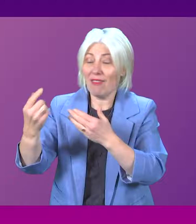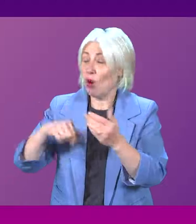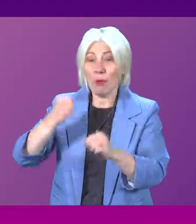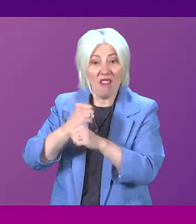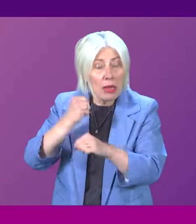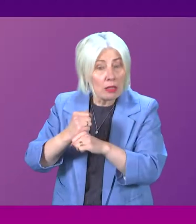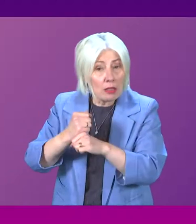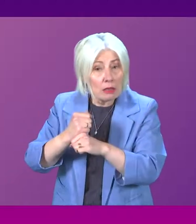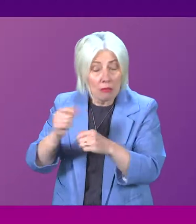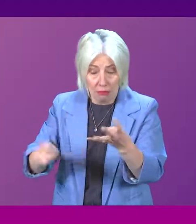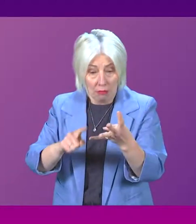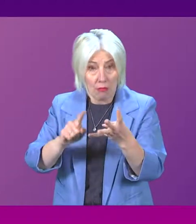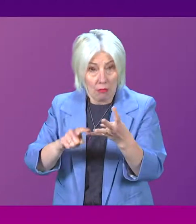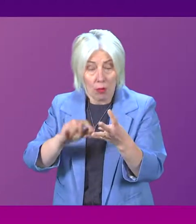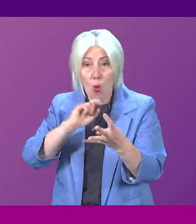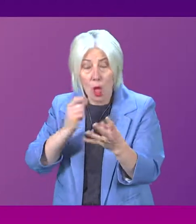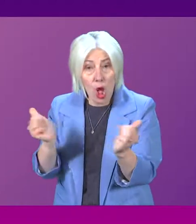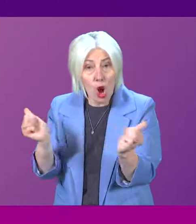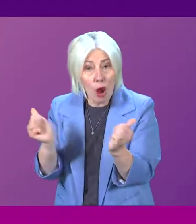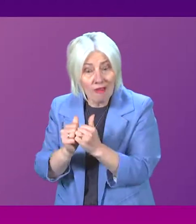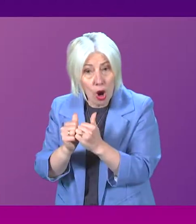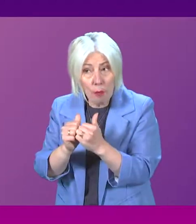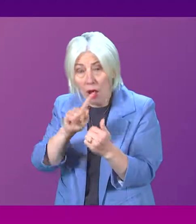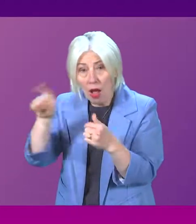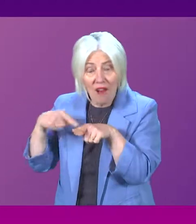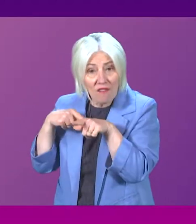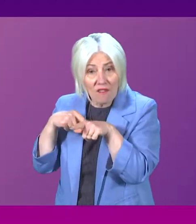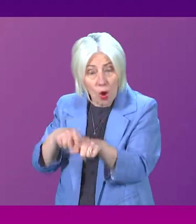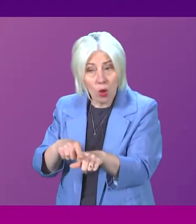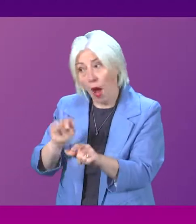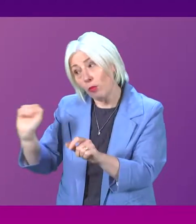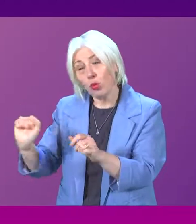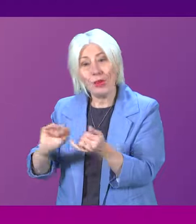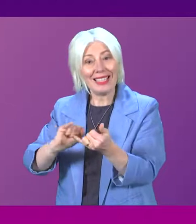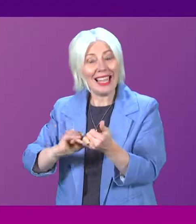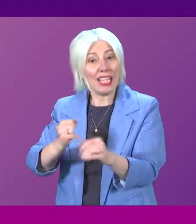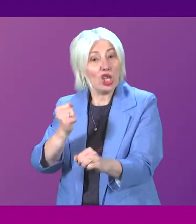Finally, to follow up my colleague Sandesh Gulhane’s question, will he confirm that